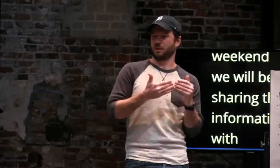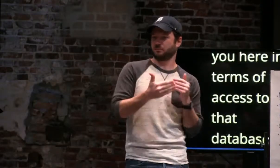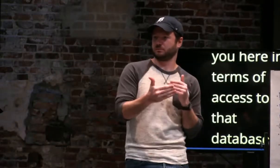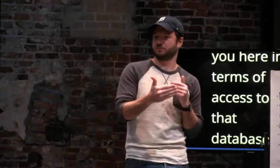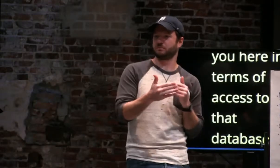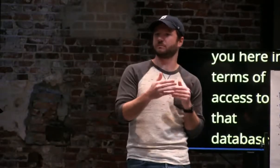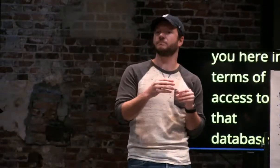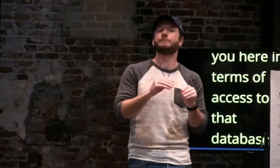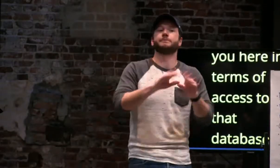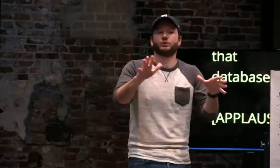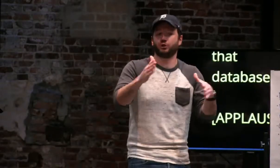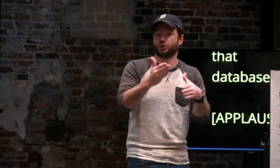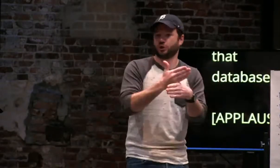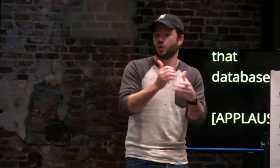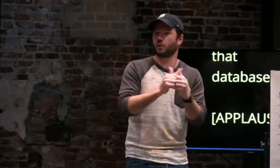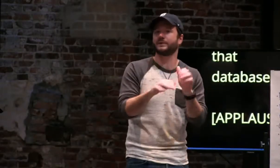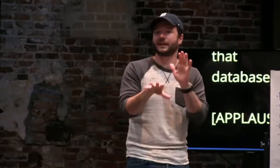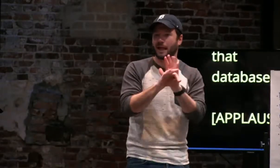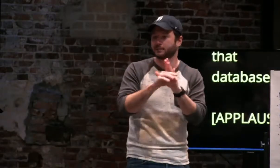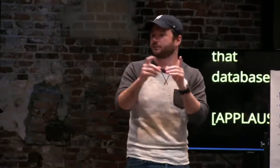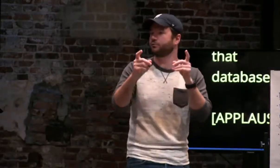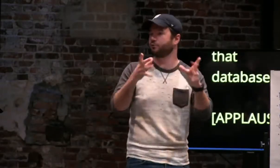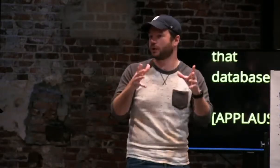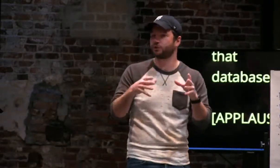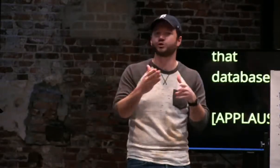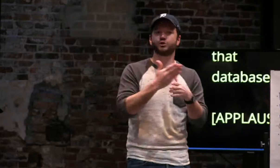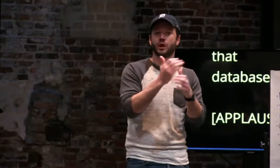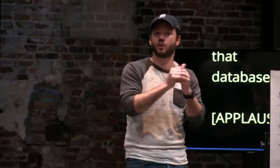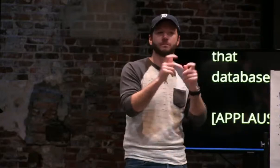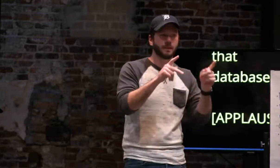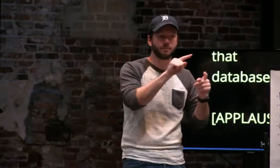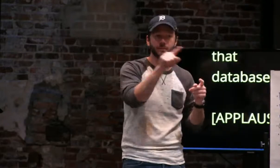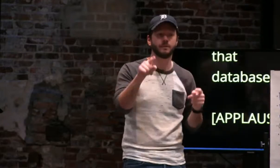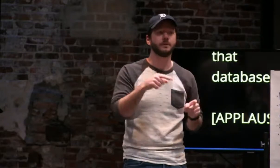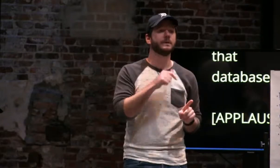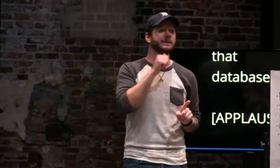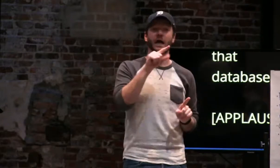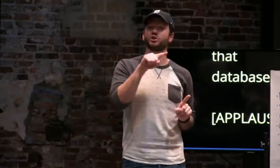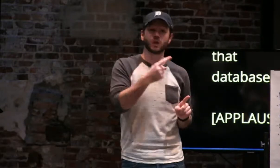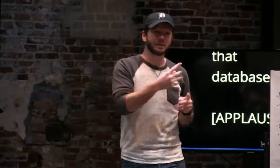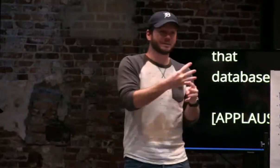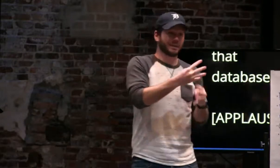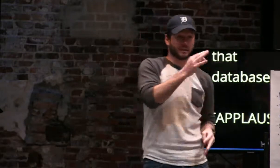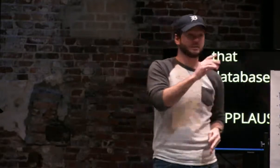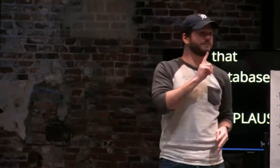So, three months from now, that's gonna be shared pretty much with the directors, with the people out there in the theater.